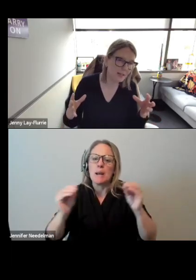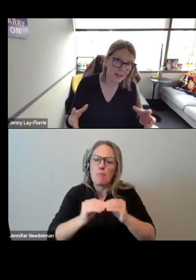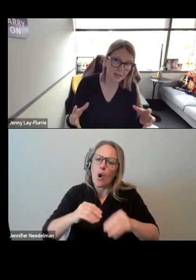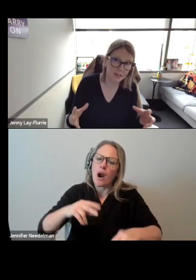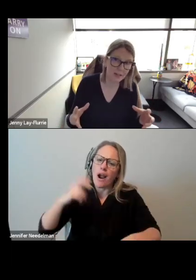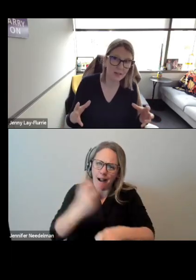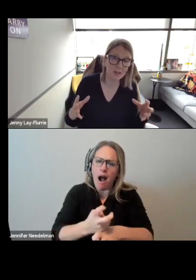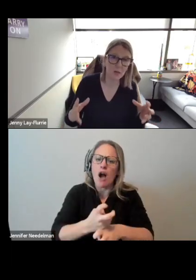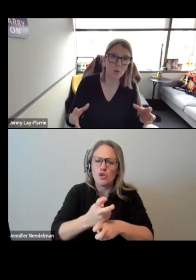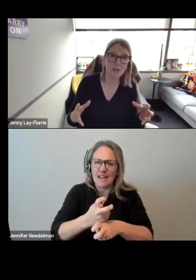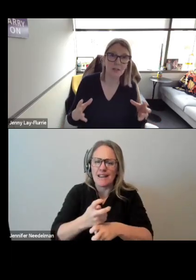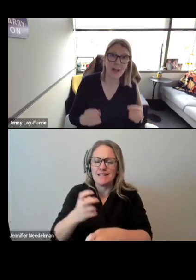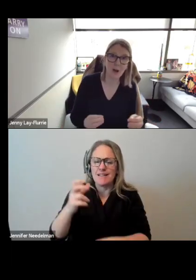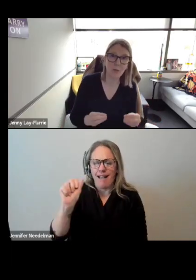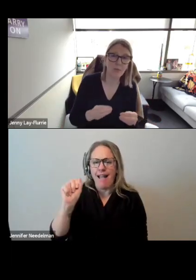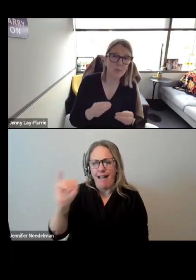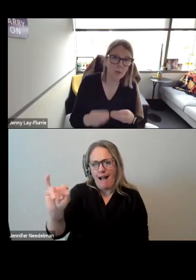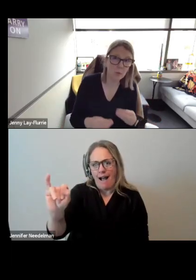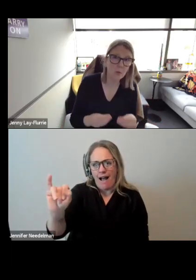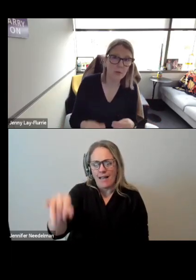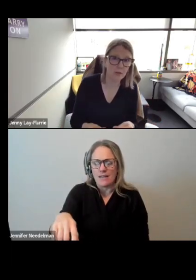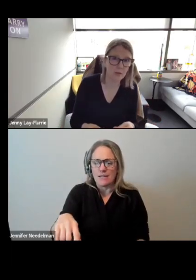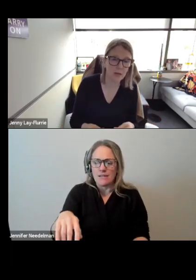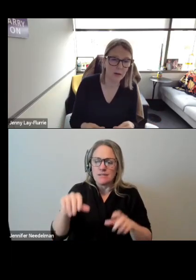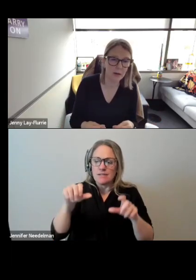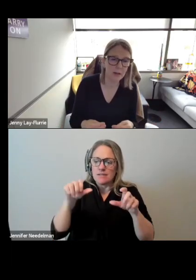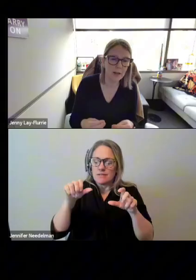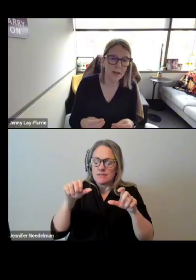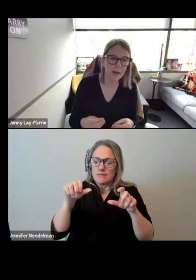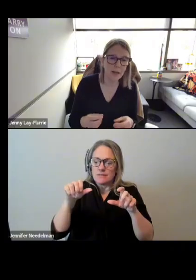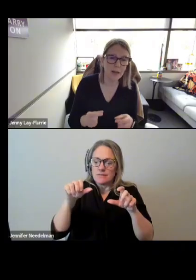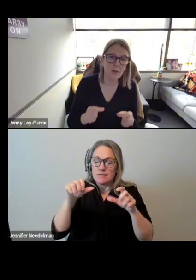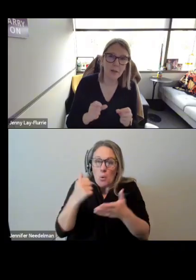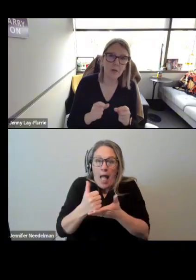and data centers in order to help fuel this era is